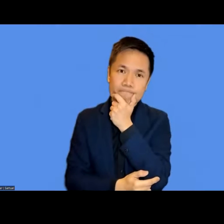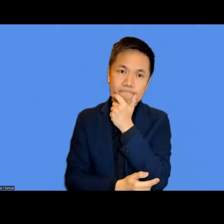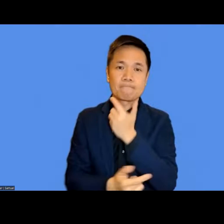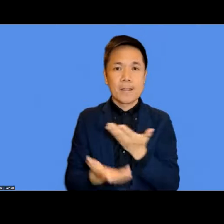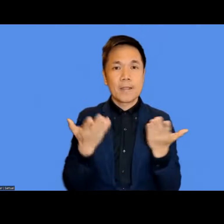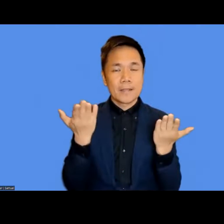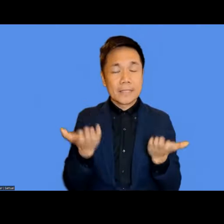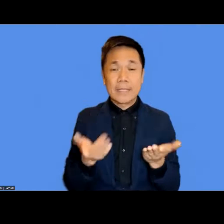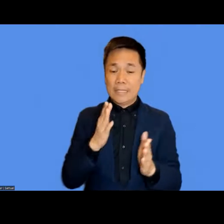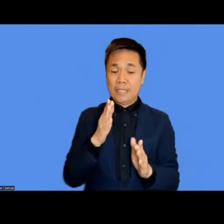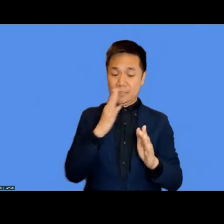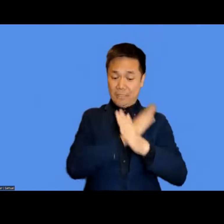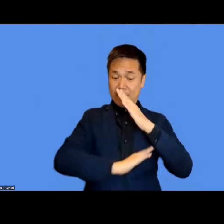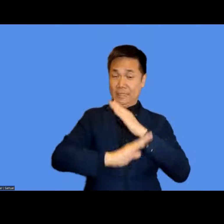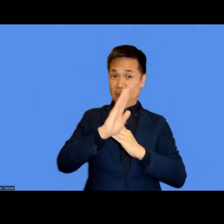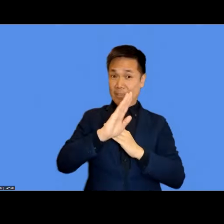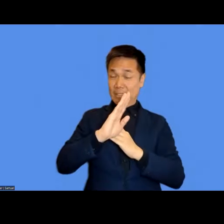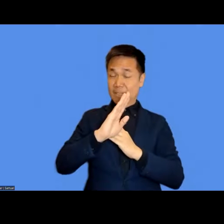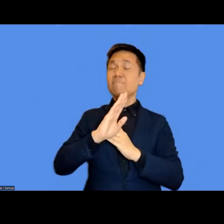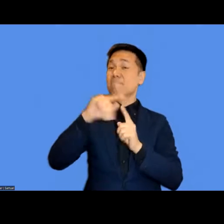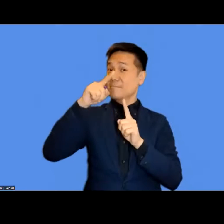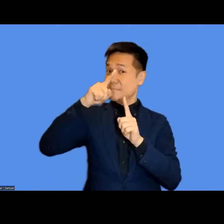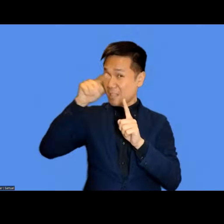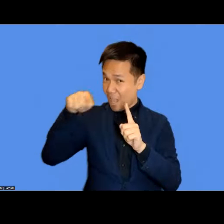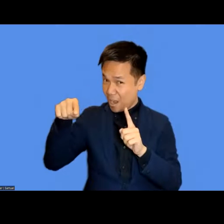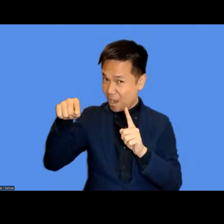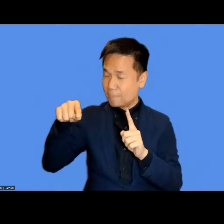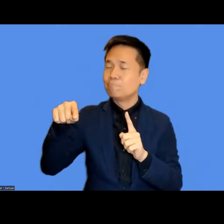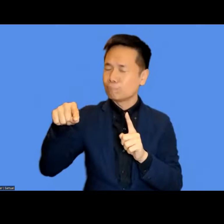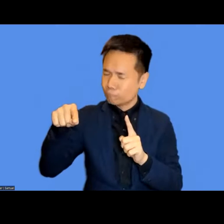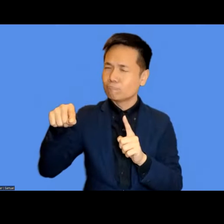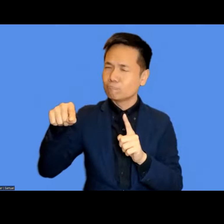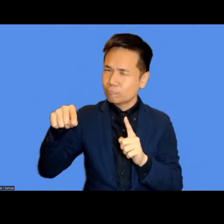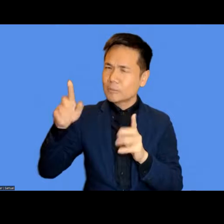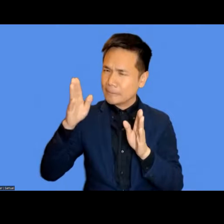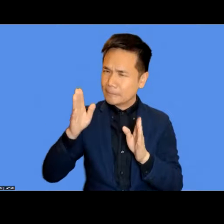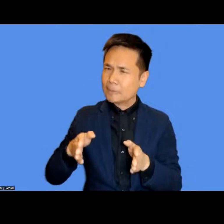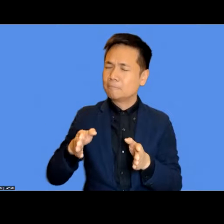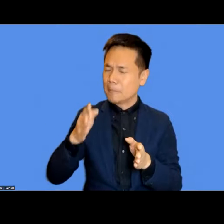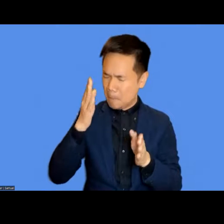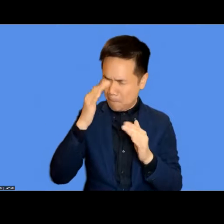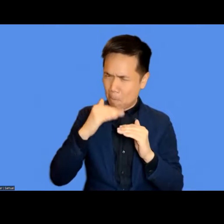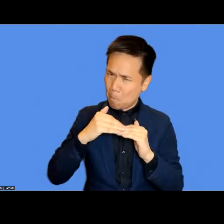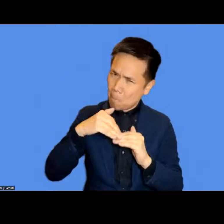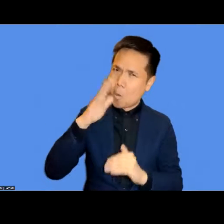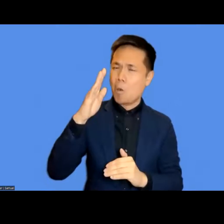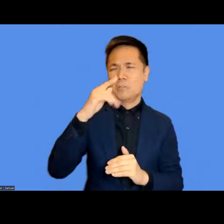and data about persons with disabilities remain in a topic that needs further investment,